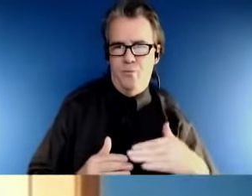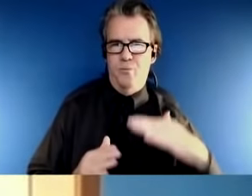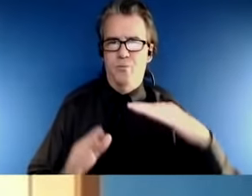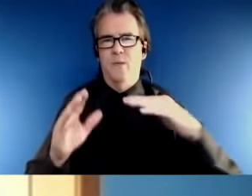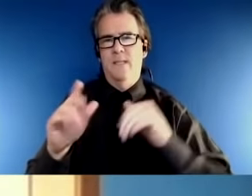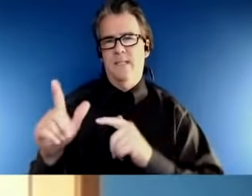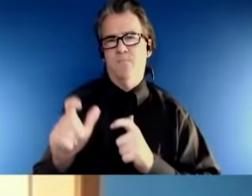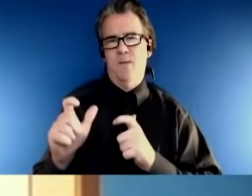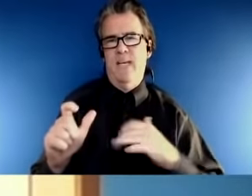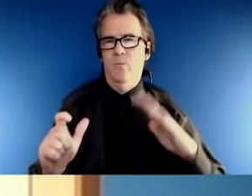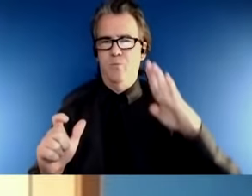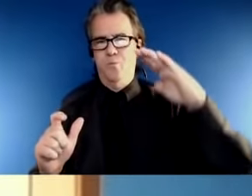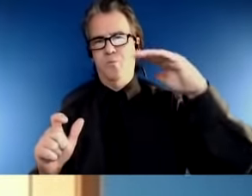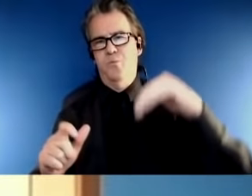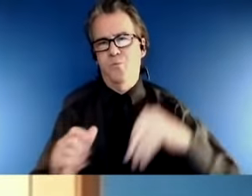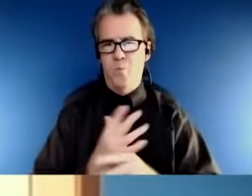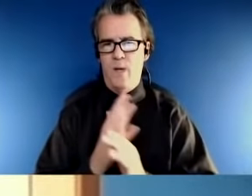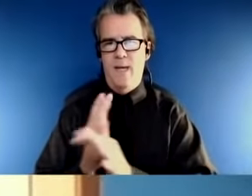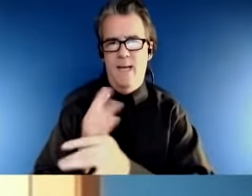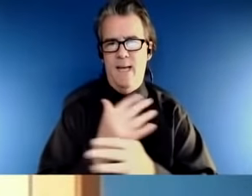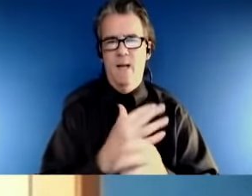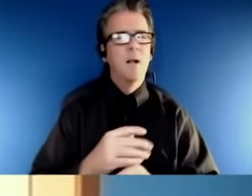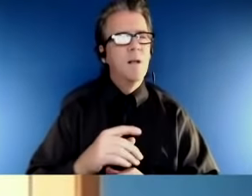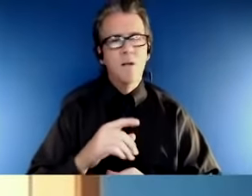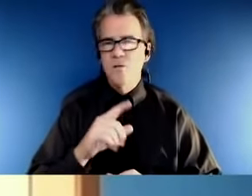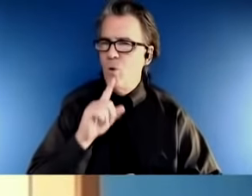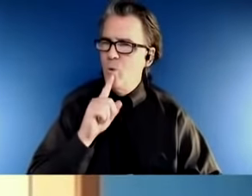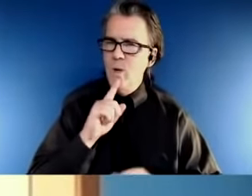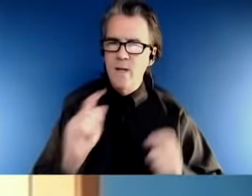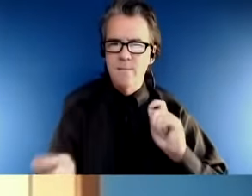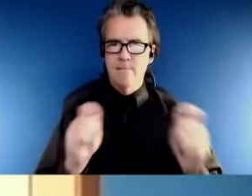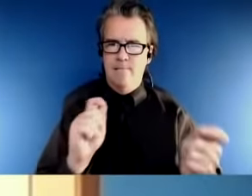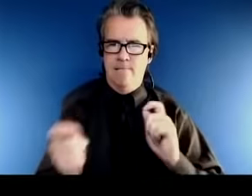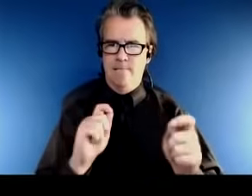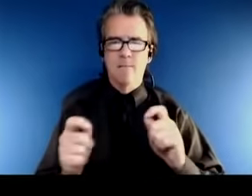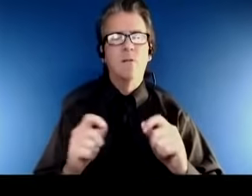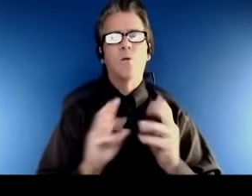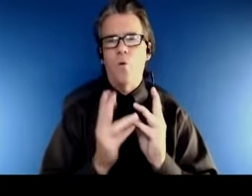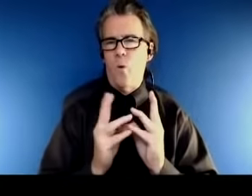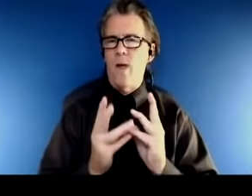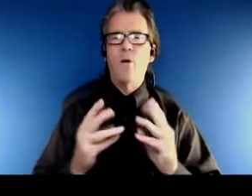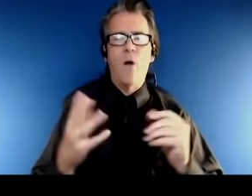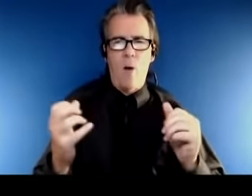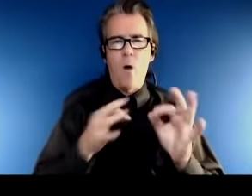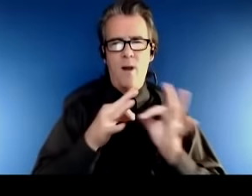of how this compares to your guys' goal to reduce blackouts